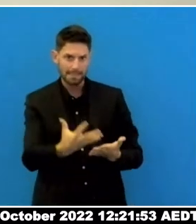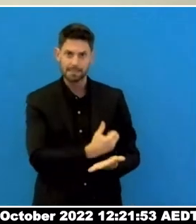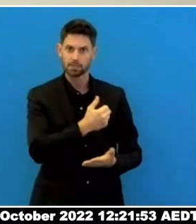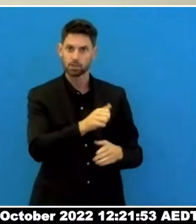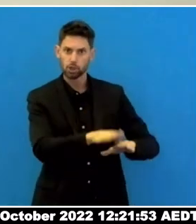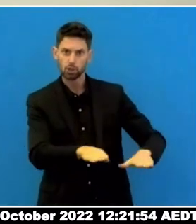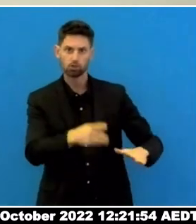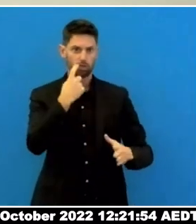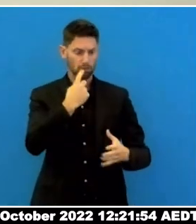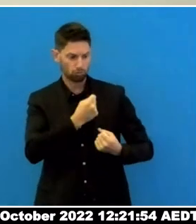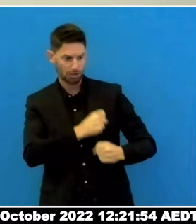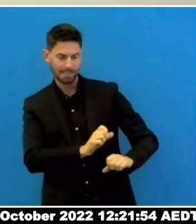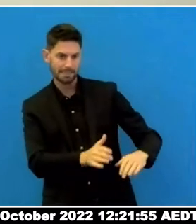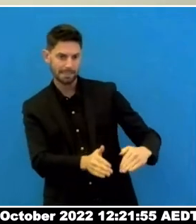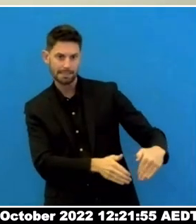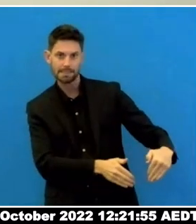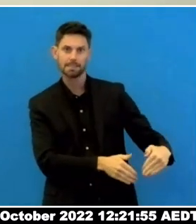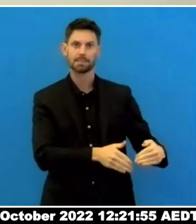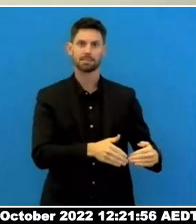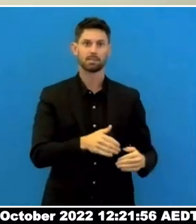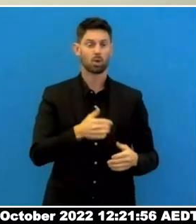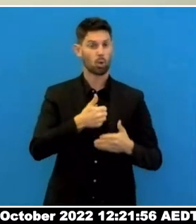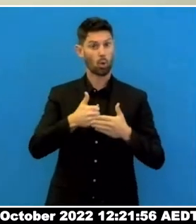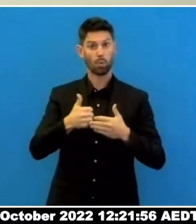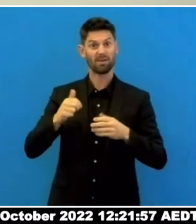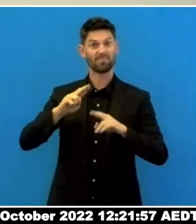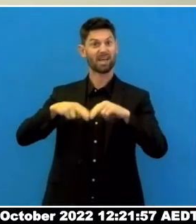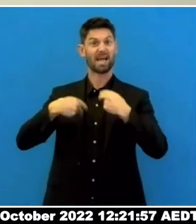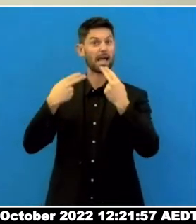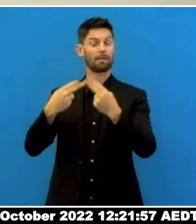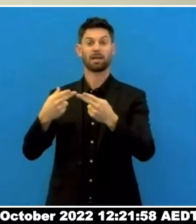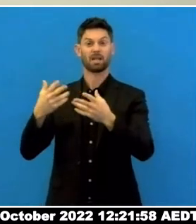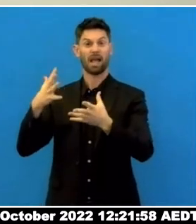That's if there's usually family dislocation, there's usually family loss as well.